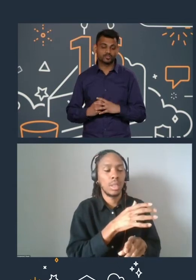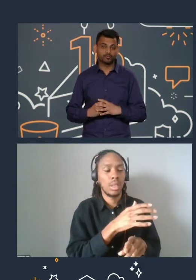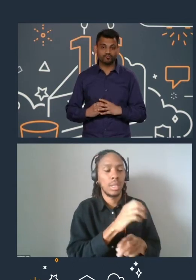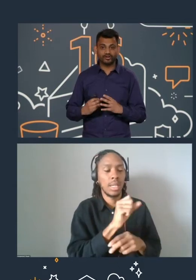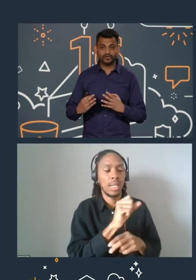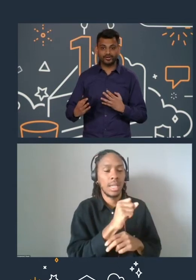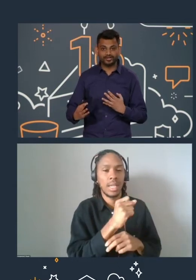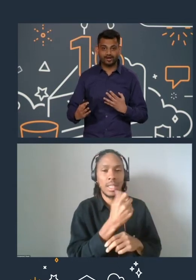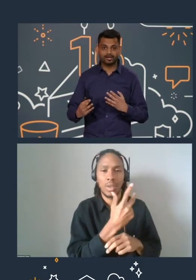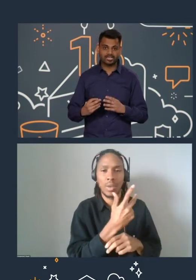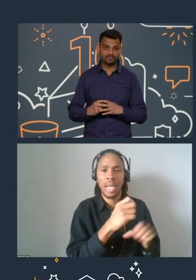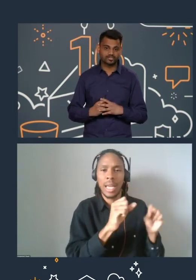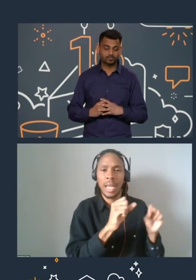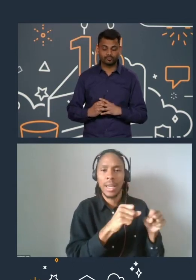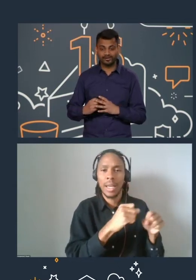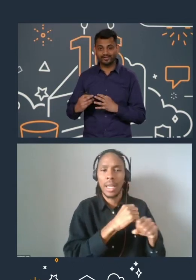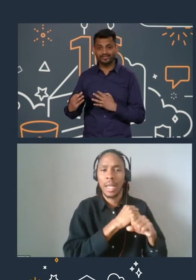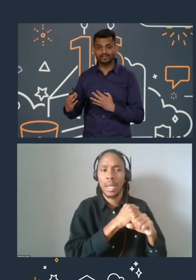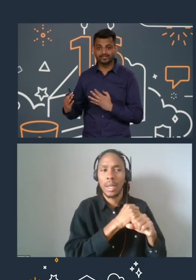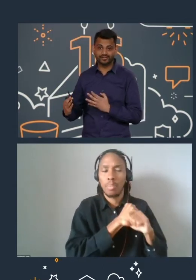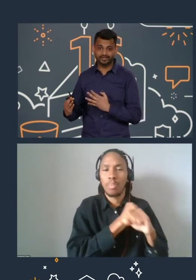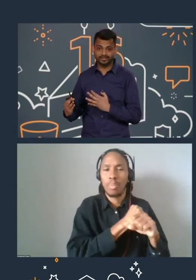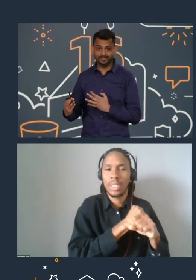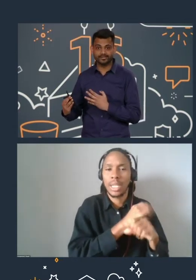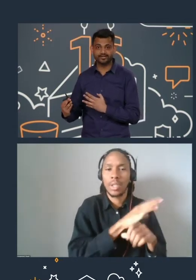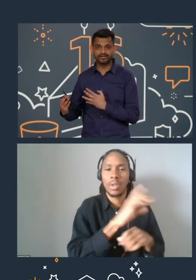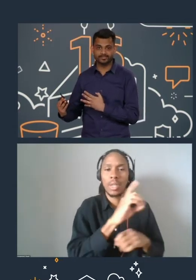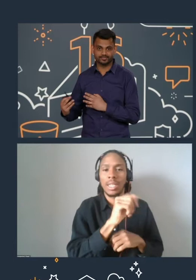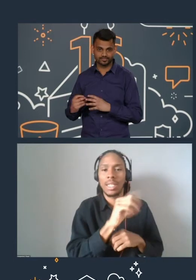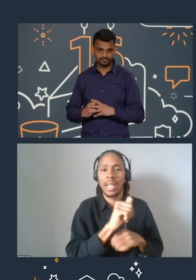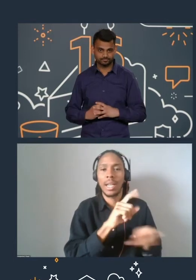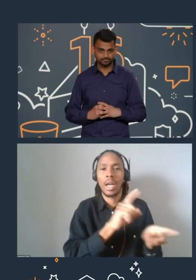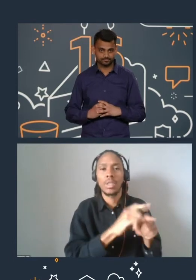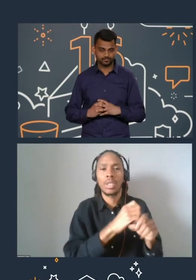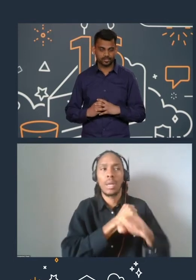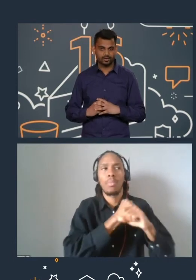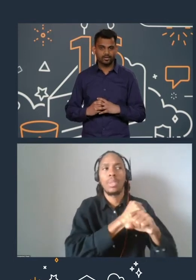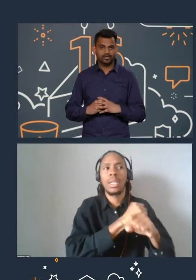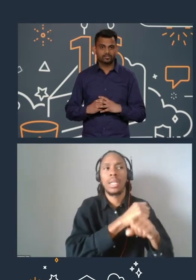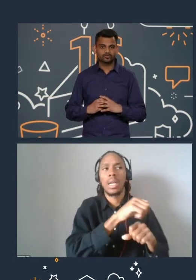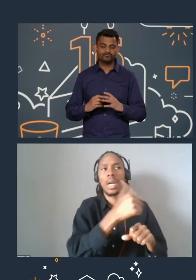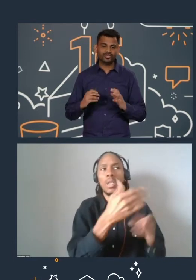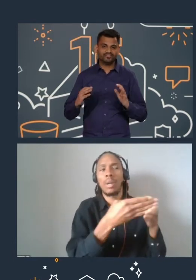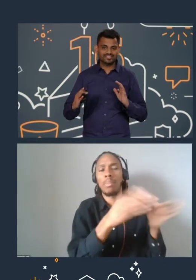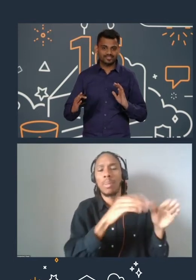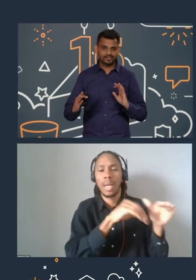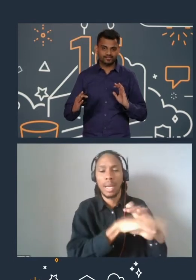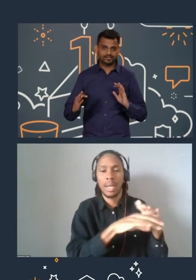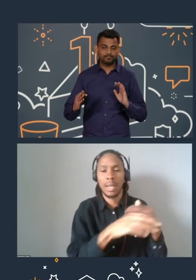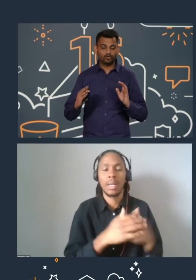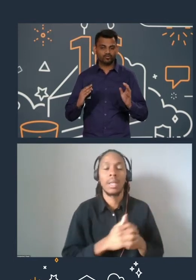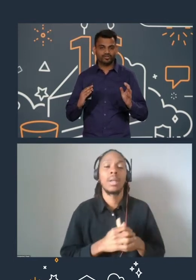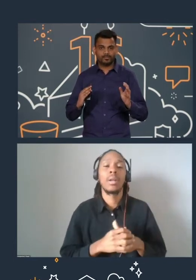to prevent your data, as well as to prevent any unintended access. So the way we see it is that both of them